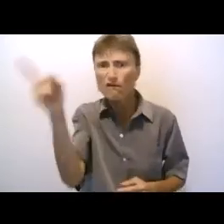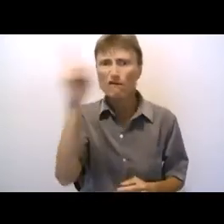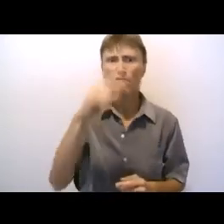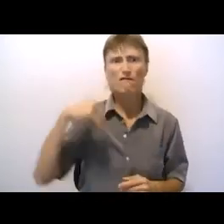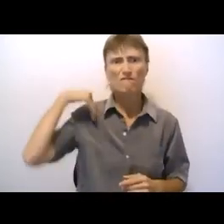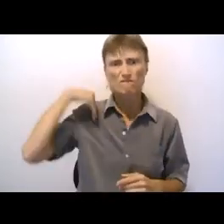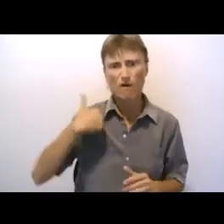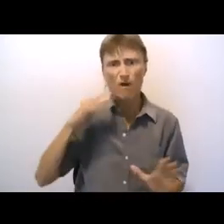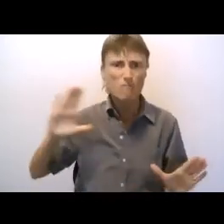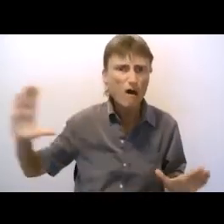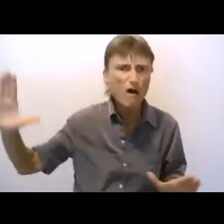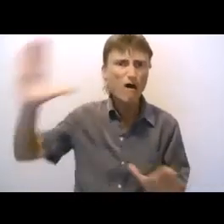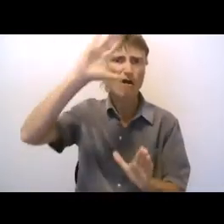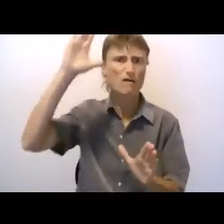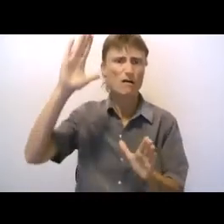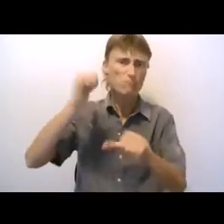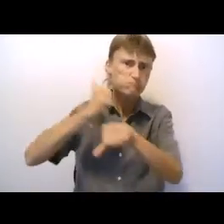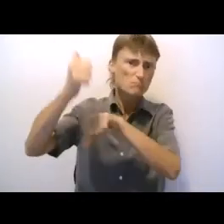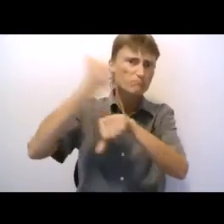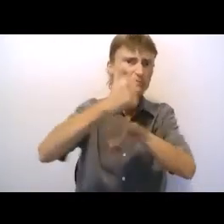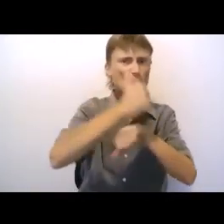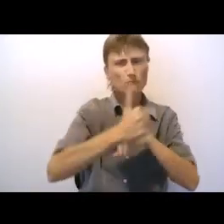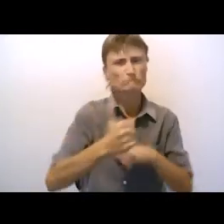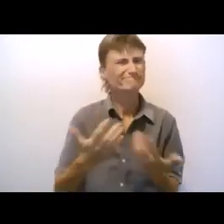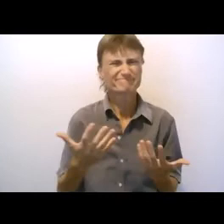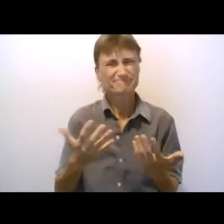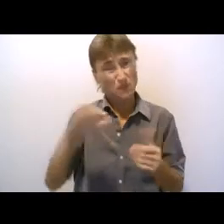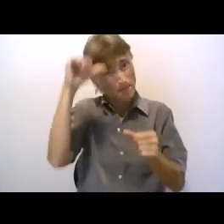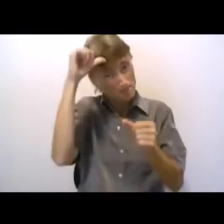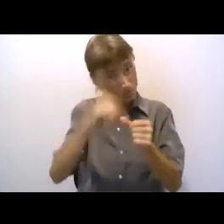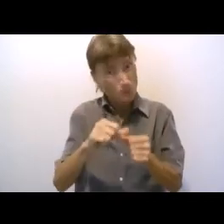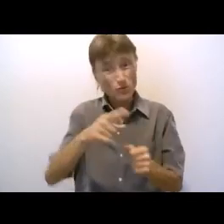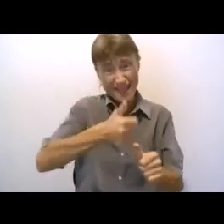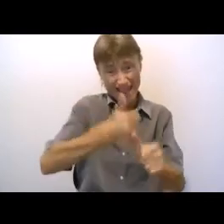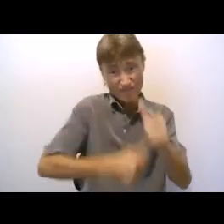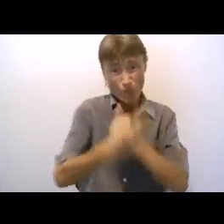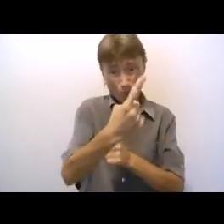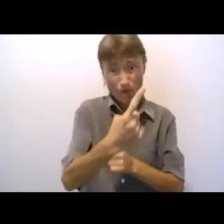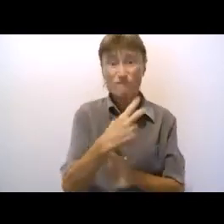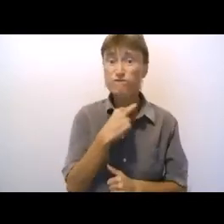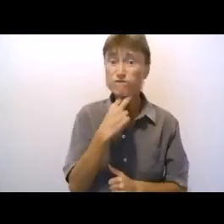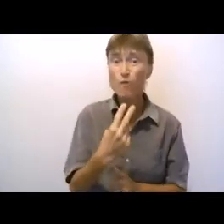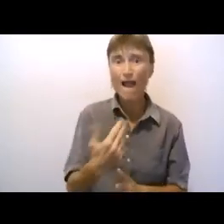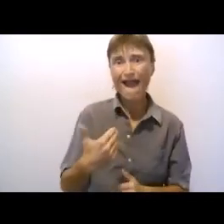the potential power dynamics that you might contribute to within a space.